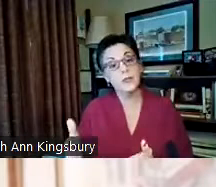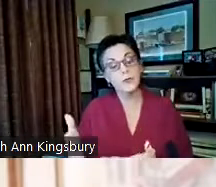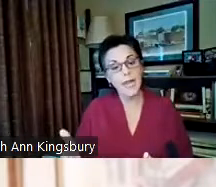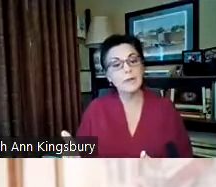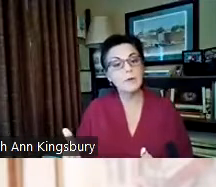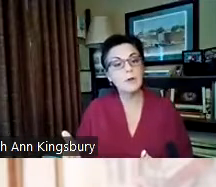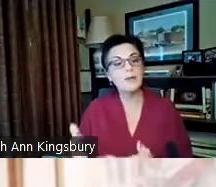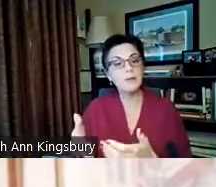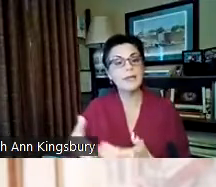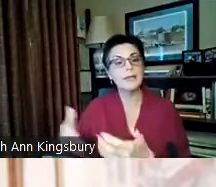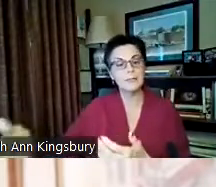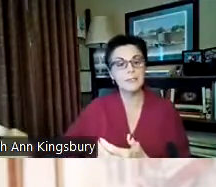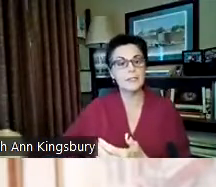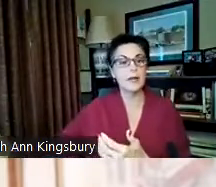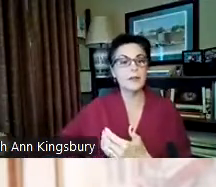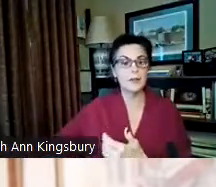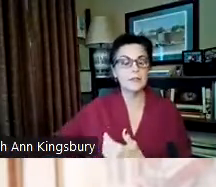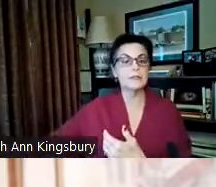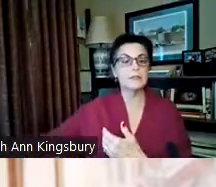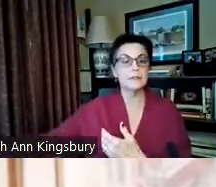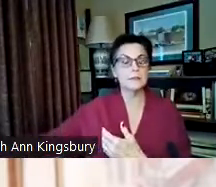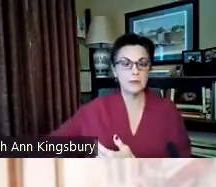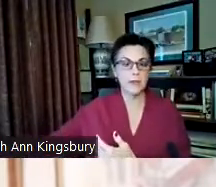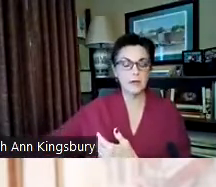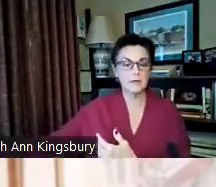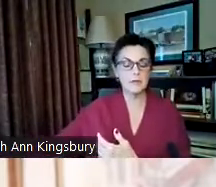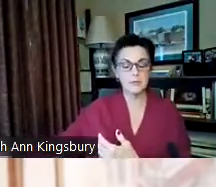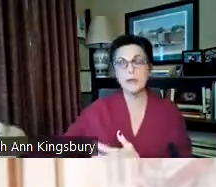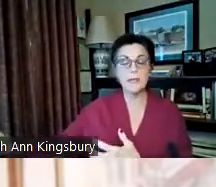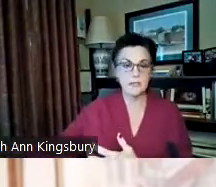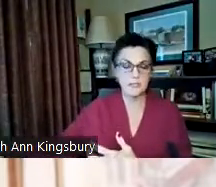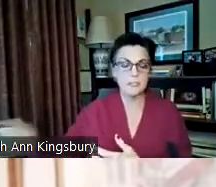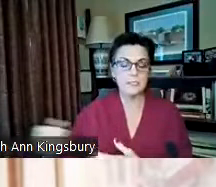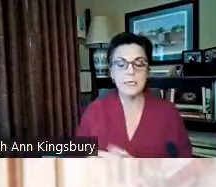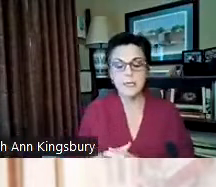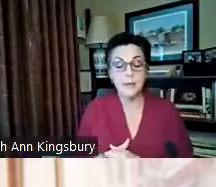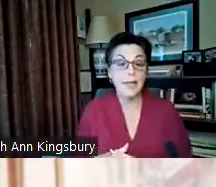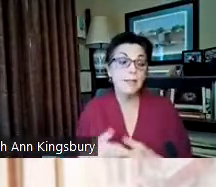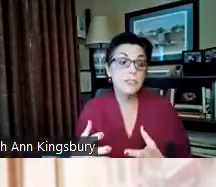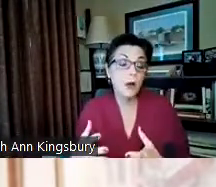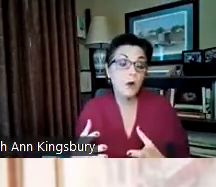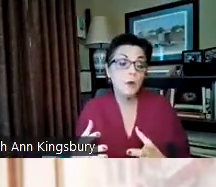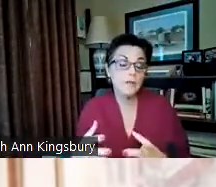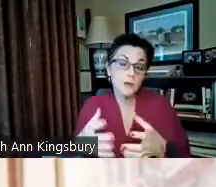Are you capable of making a decision about your next health care, your health care decisions? And if so, if you're